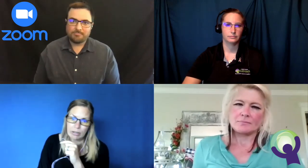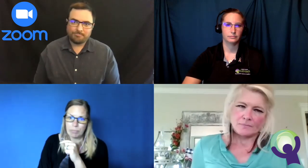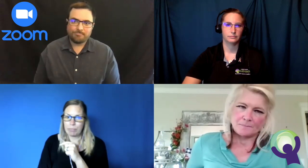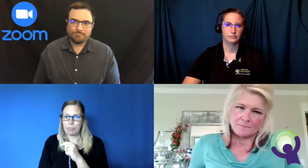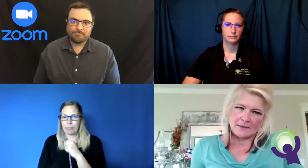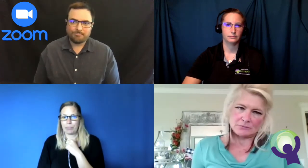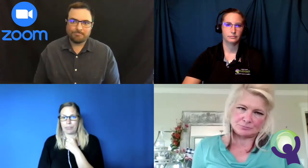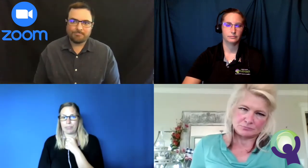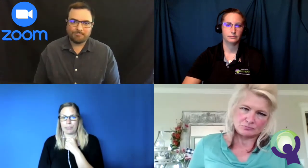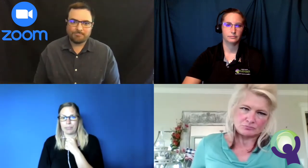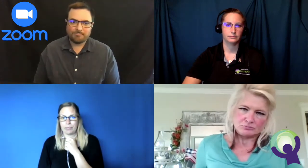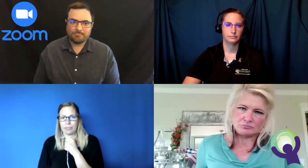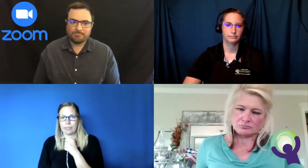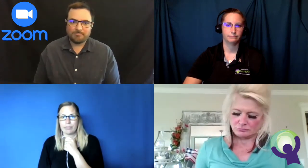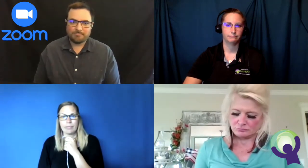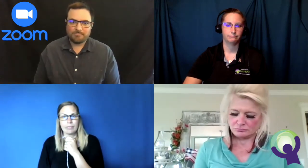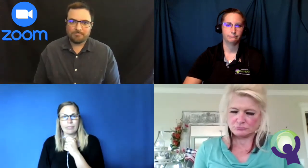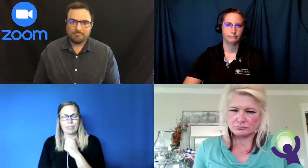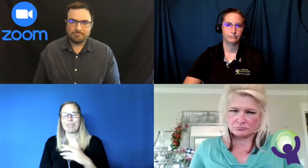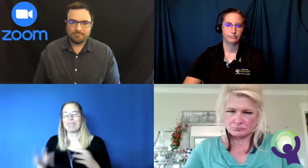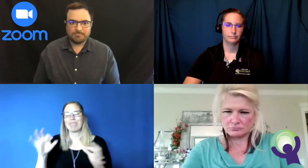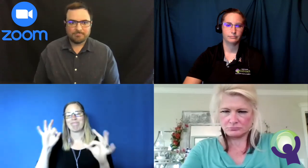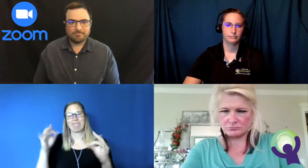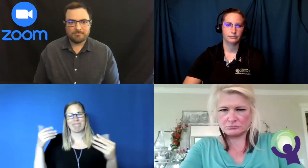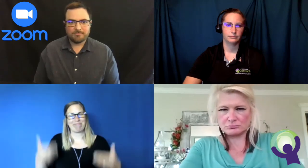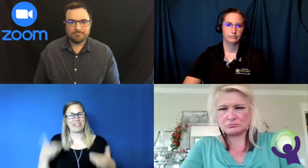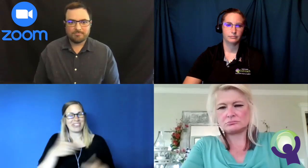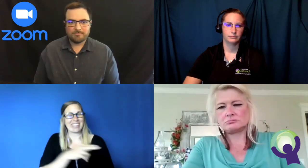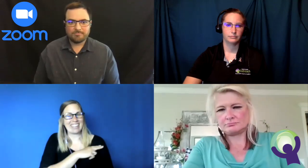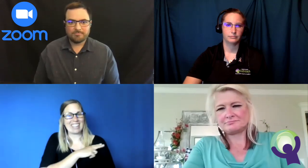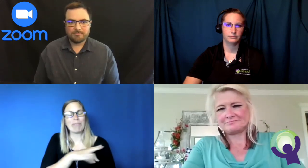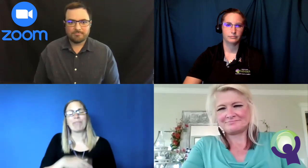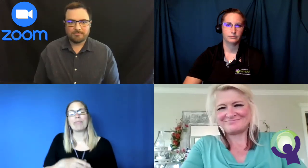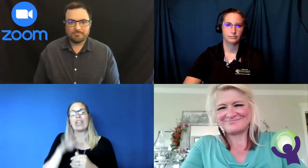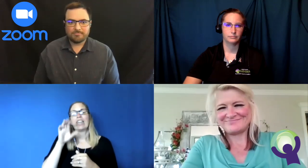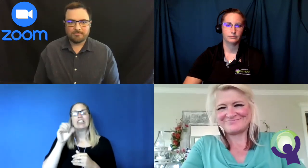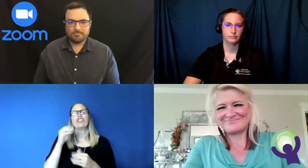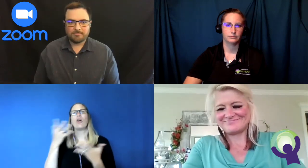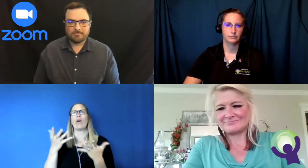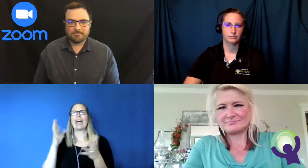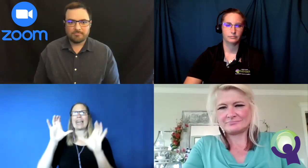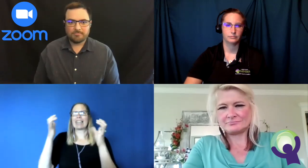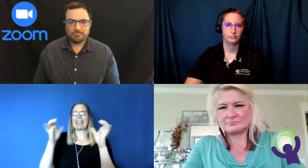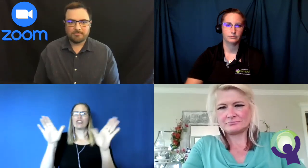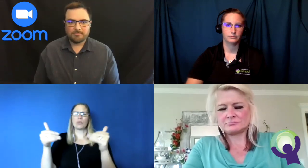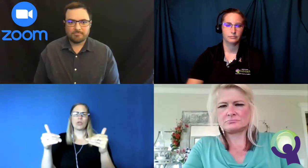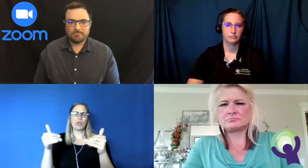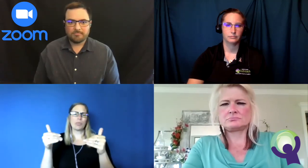Heidi: This is Heidi again. So what are some typical classroom modifications or services a deaf child